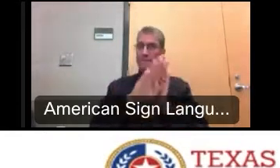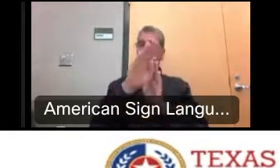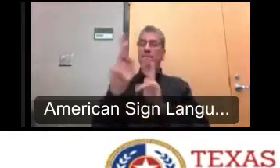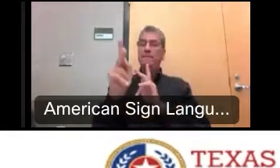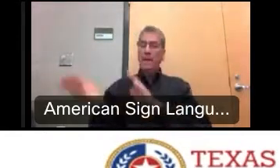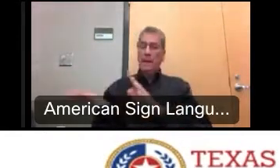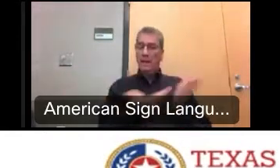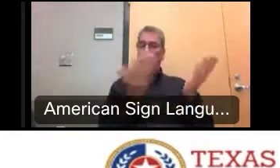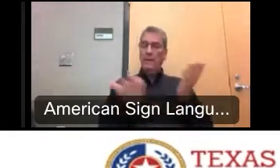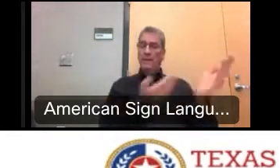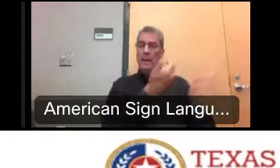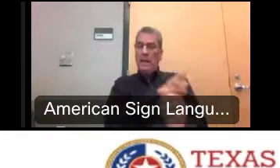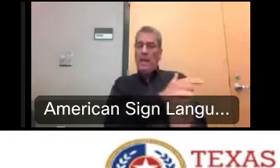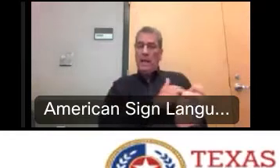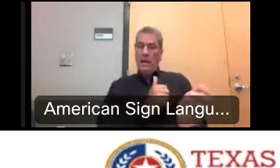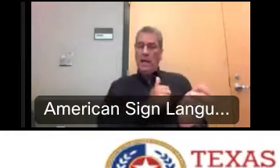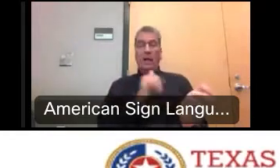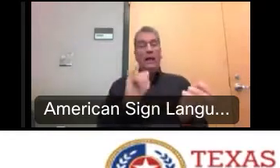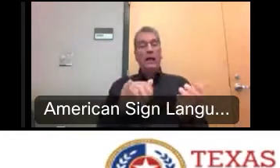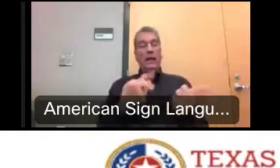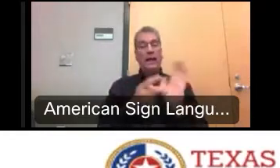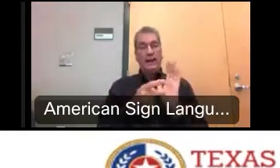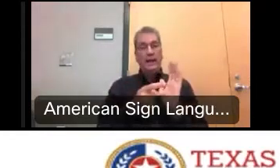which is telling us. which is telling us That, um, it's circulating in the community,